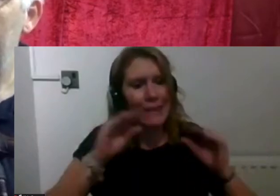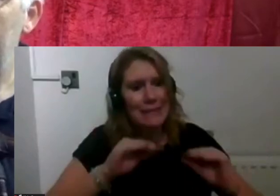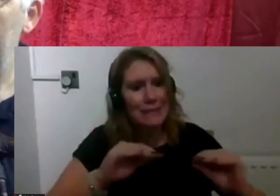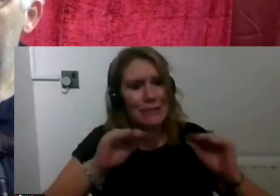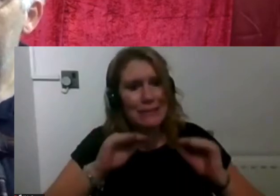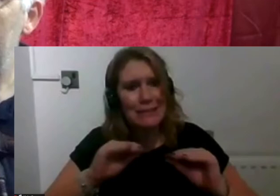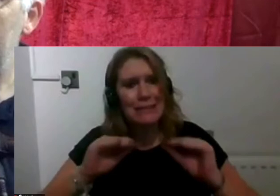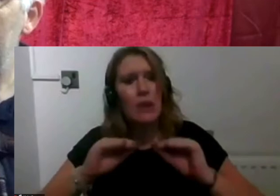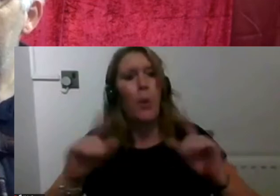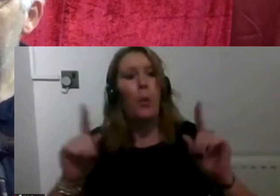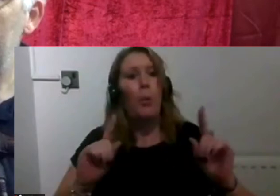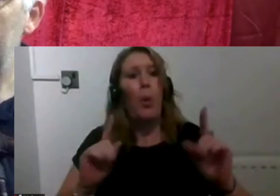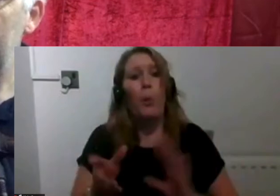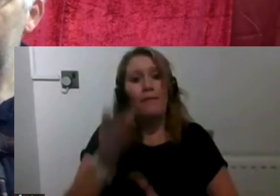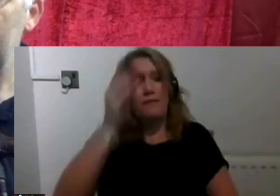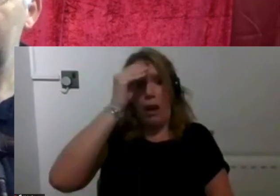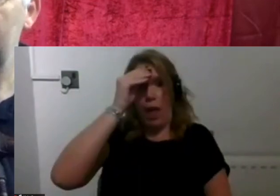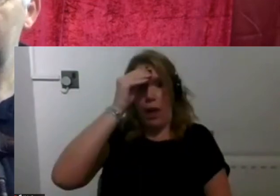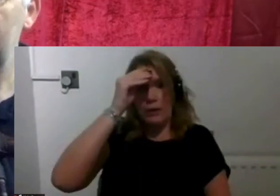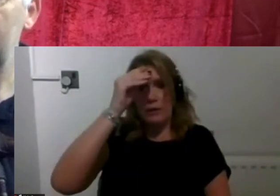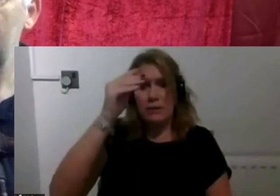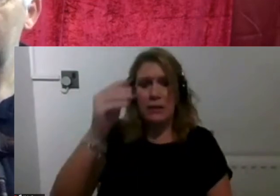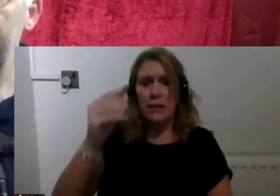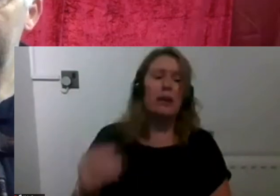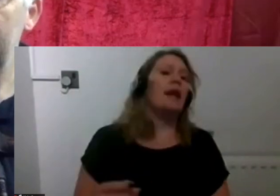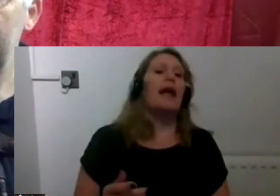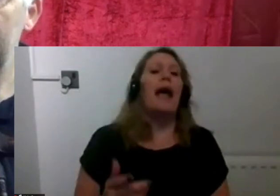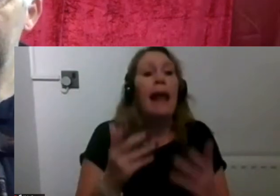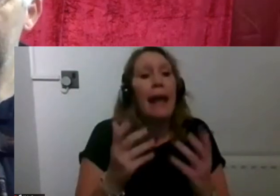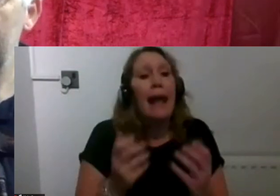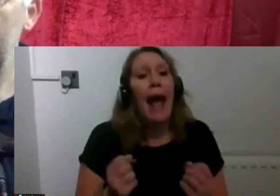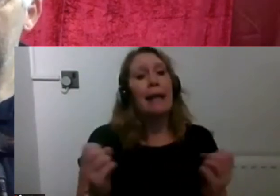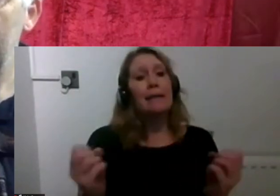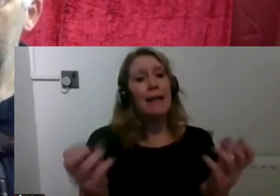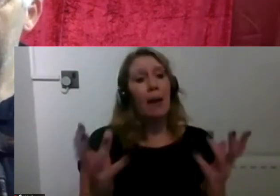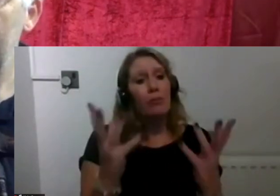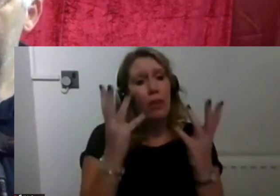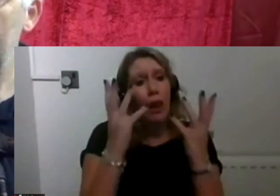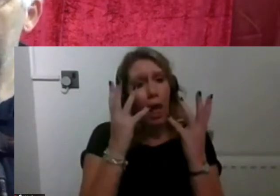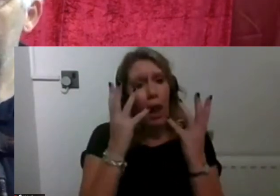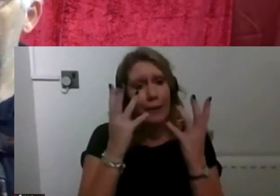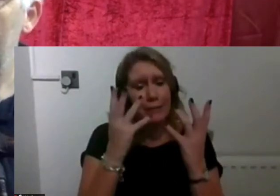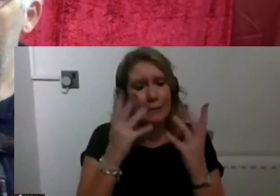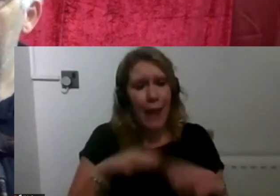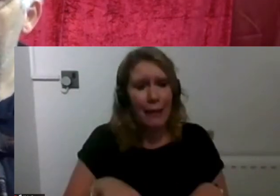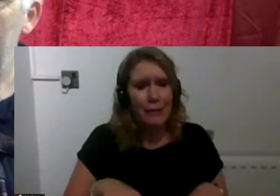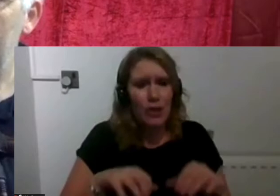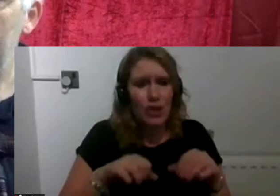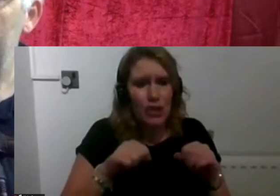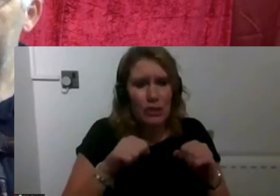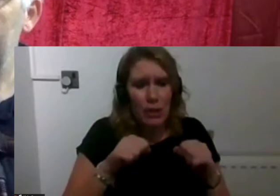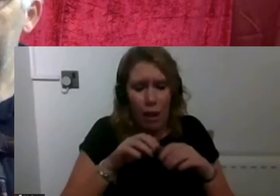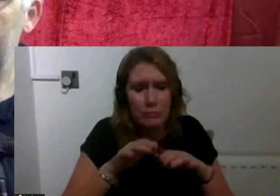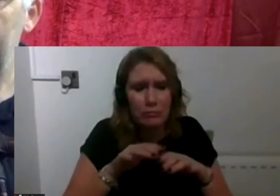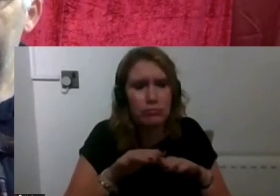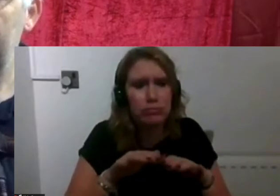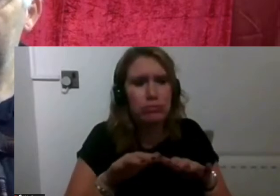With an irradiant incandescence Be the ignition, the fusion, A human spirited effervescence